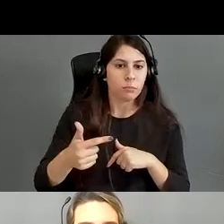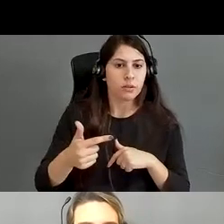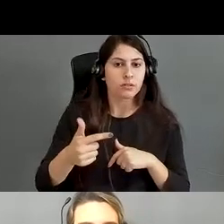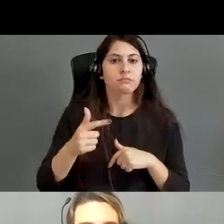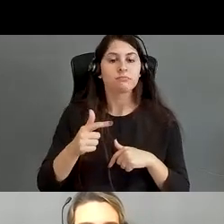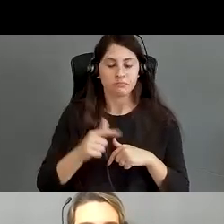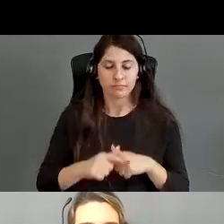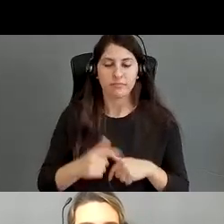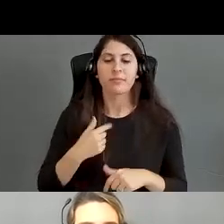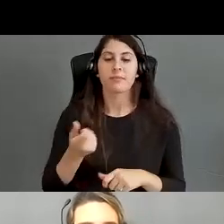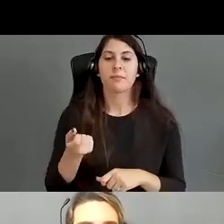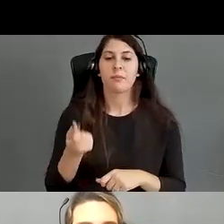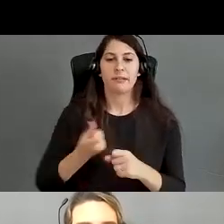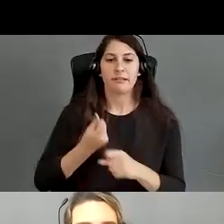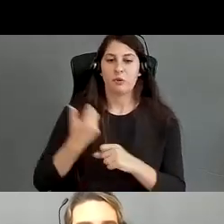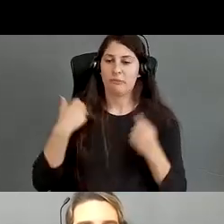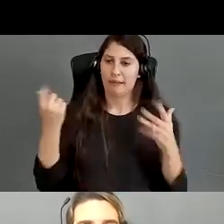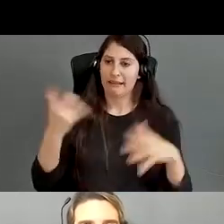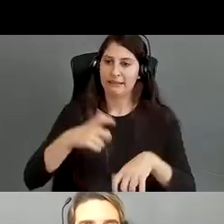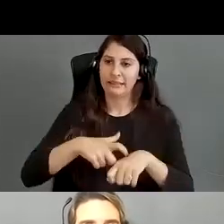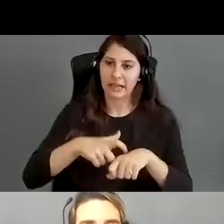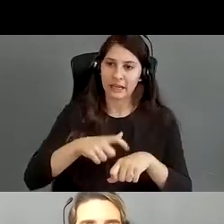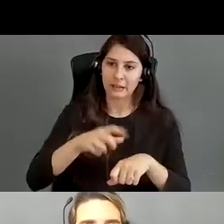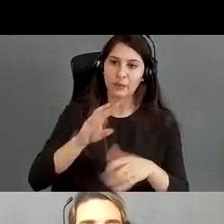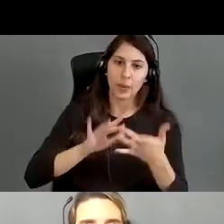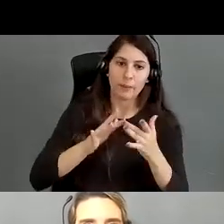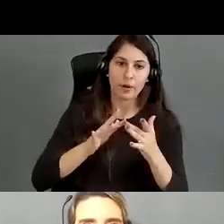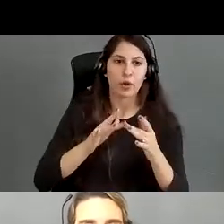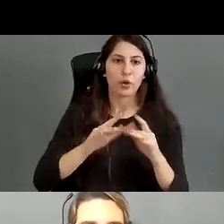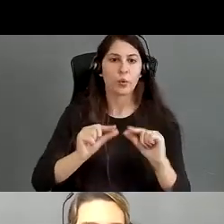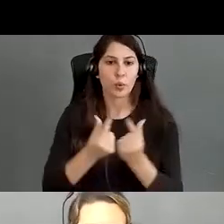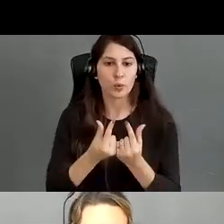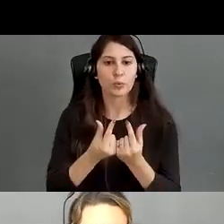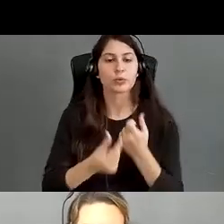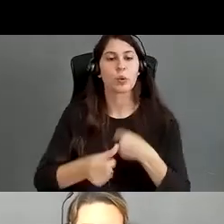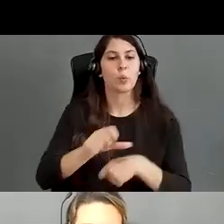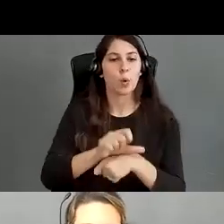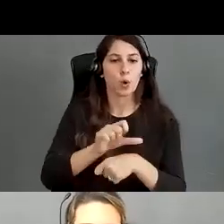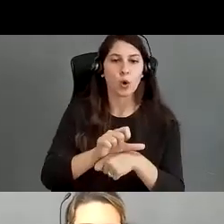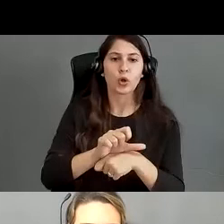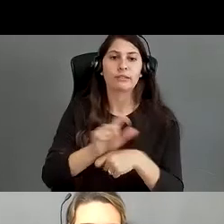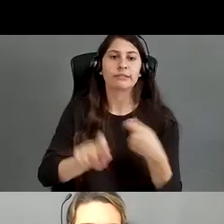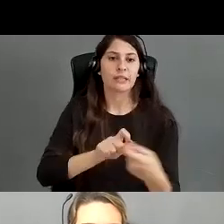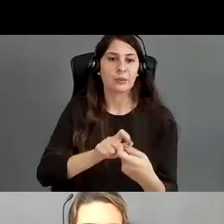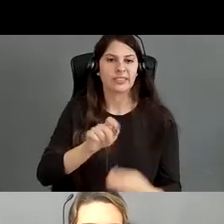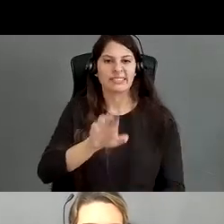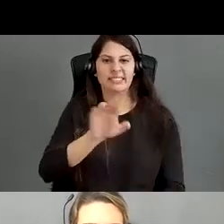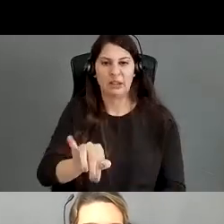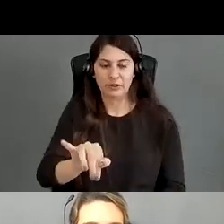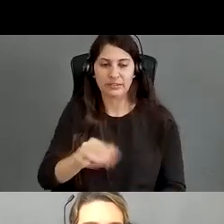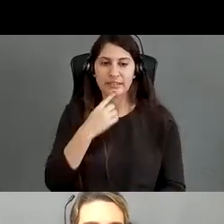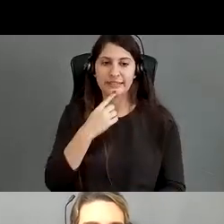I have said so many times to webinars, to groups at work, exactly what Teri said, you never know what's in the room,